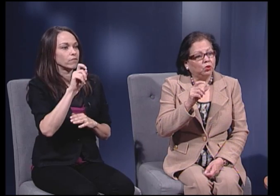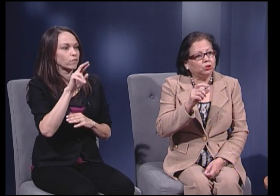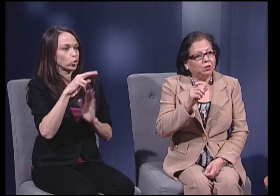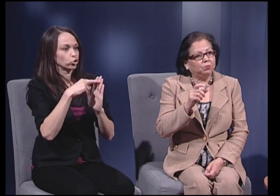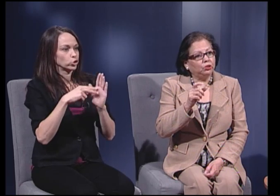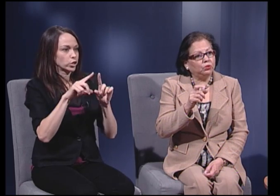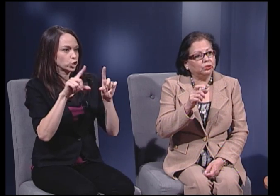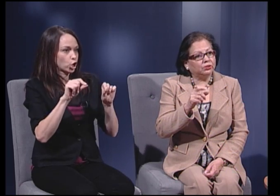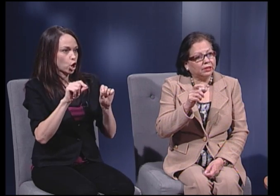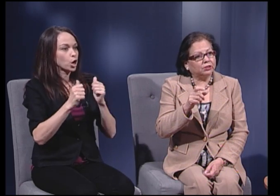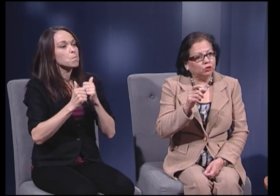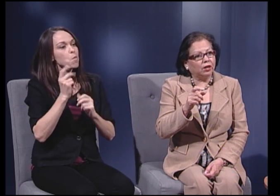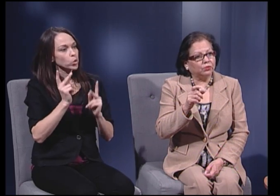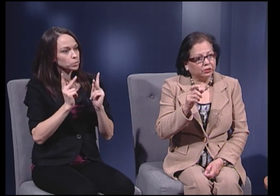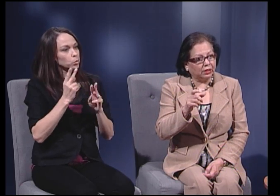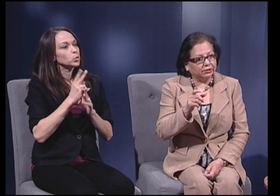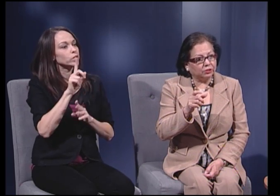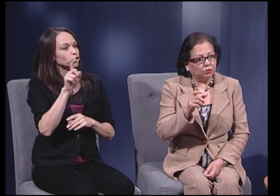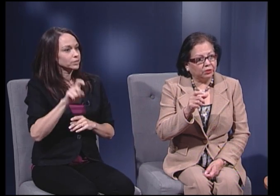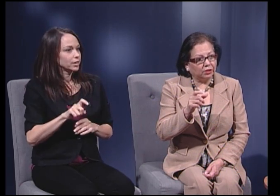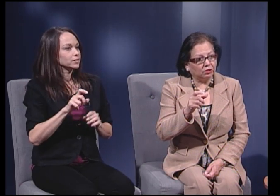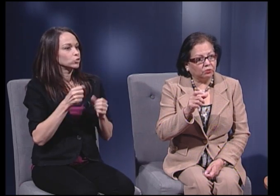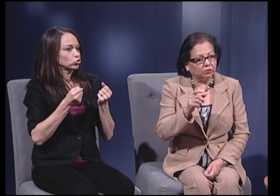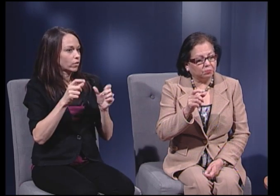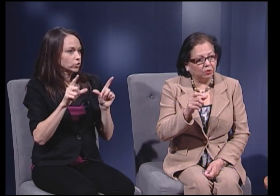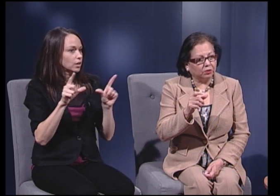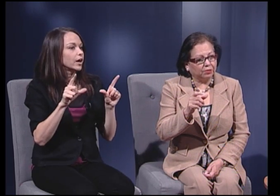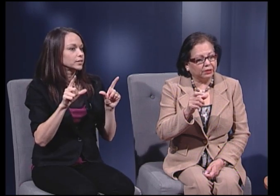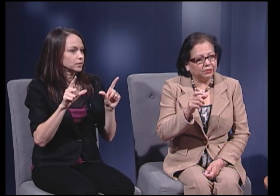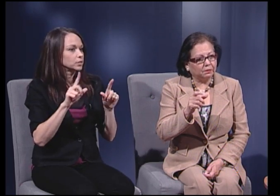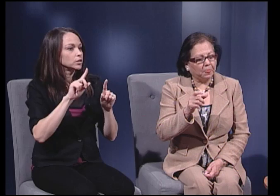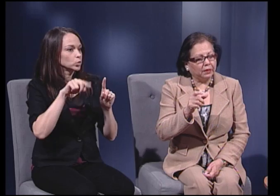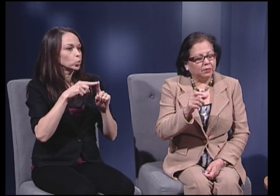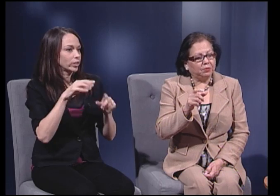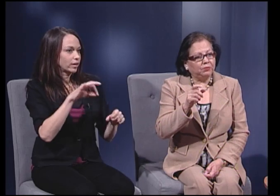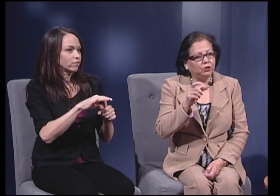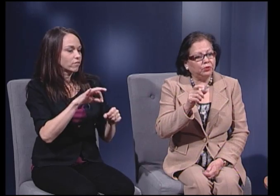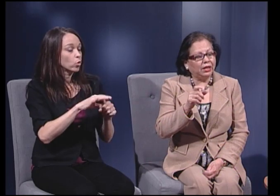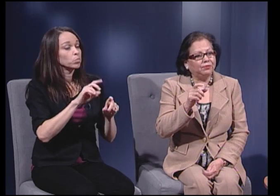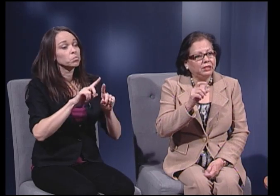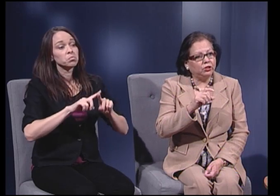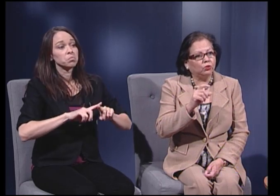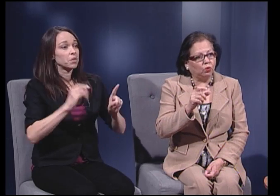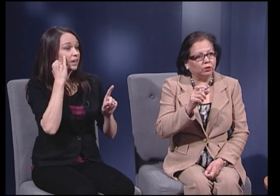Most people use their Texas driver's license when they go to the polling place. But if you don't have either/or,